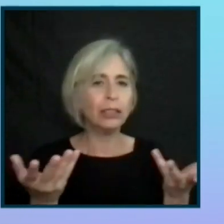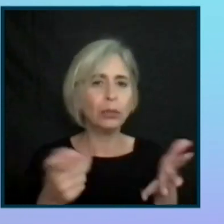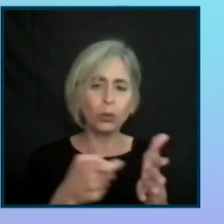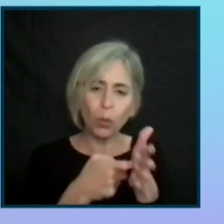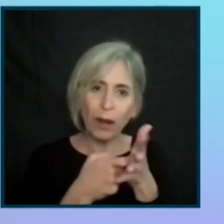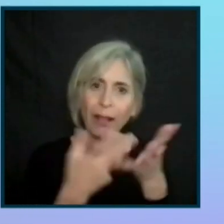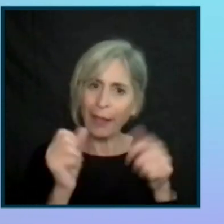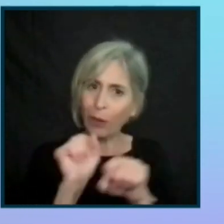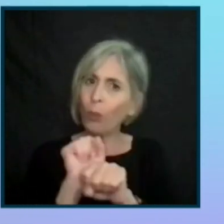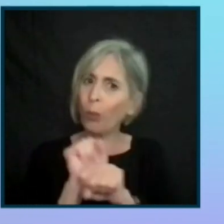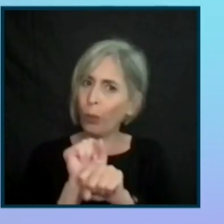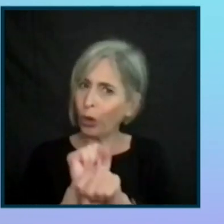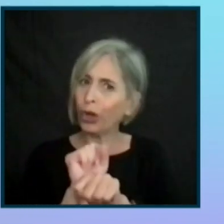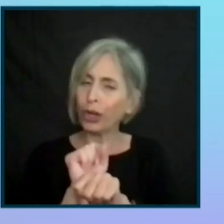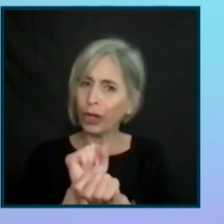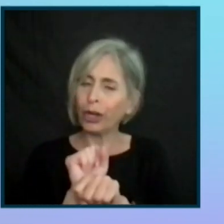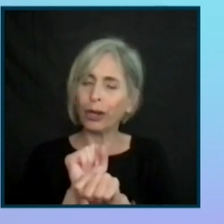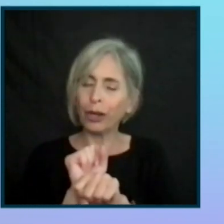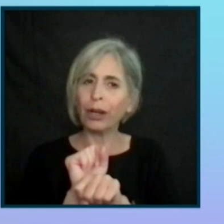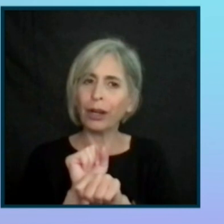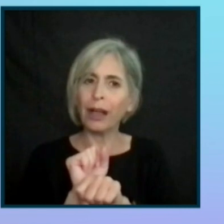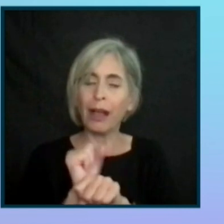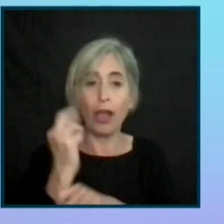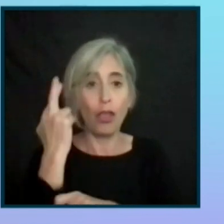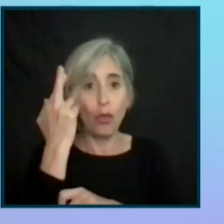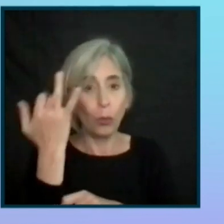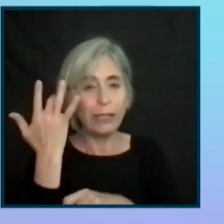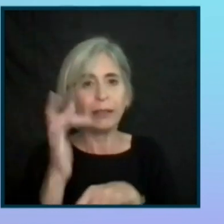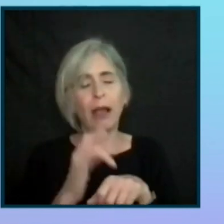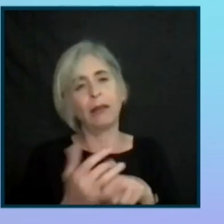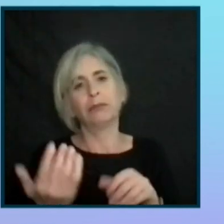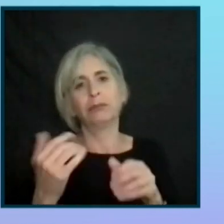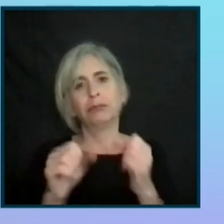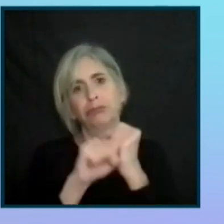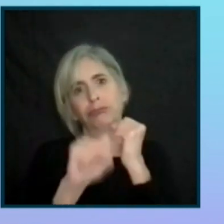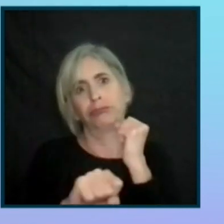And the reason I harp on the Department of Justice thing is that